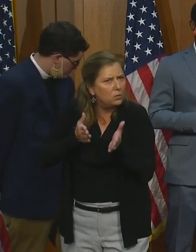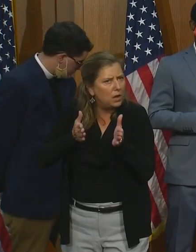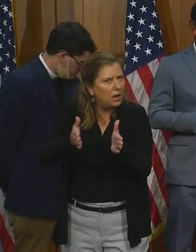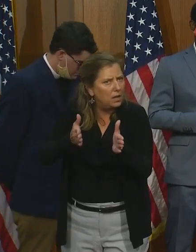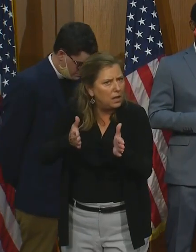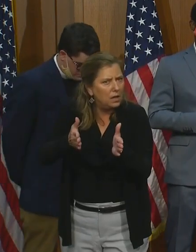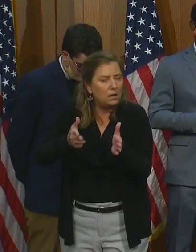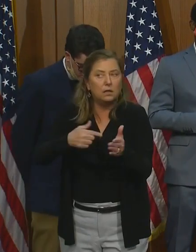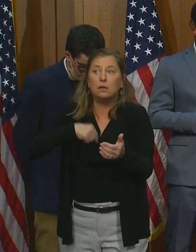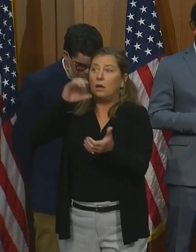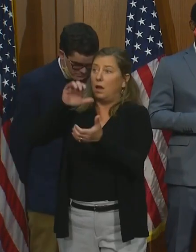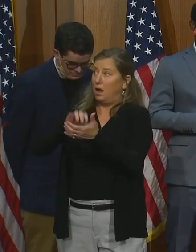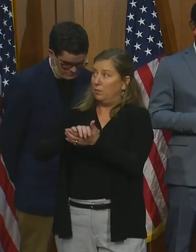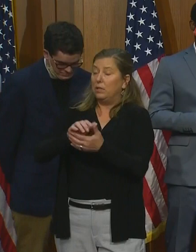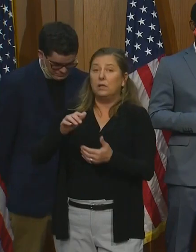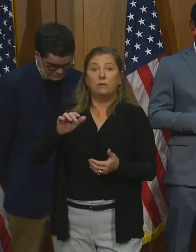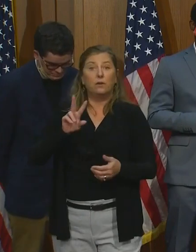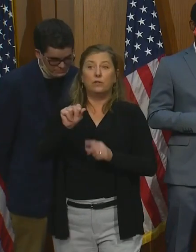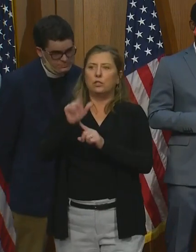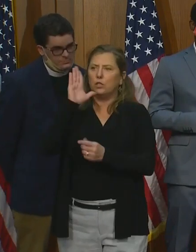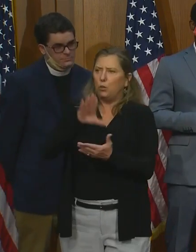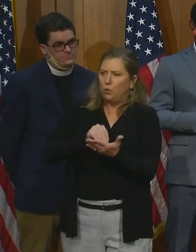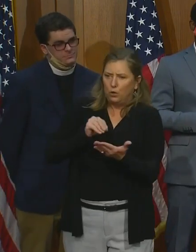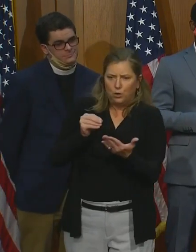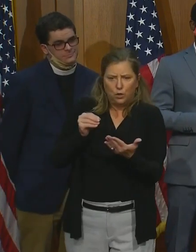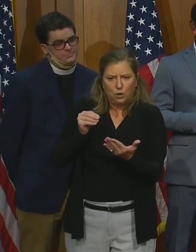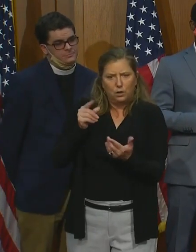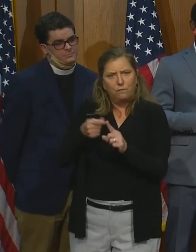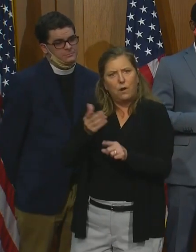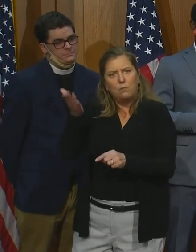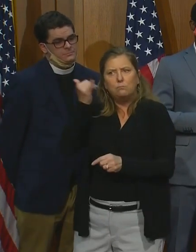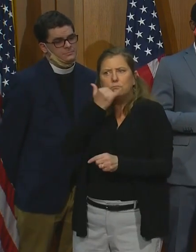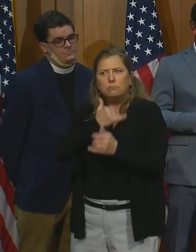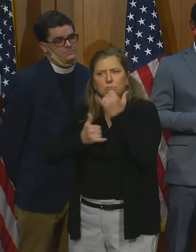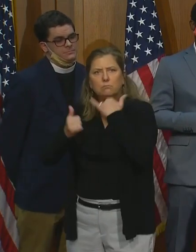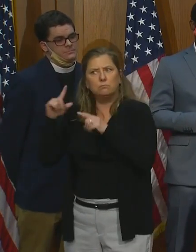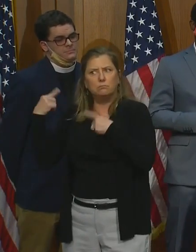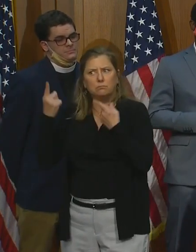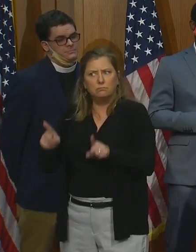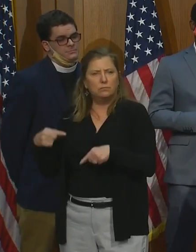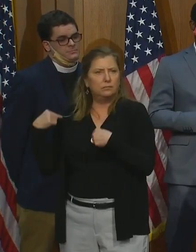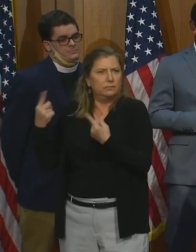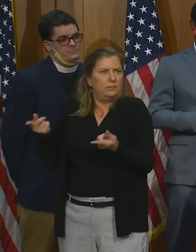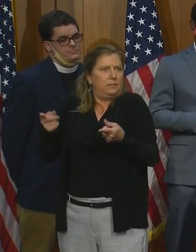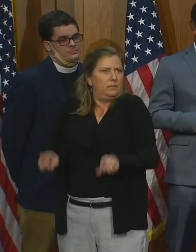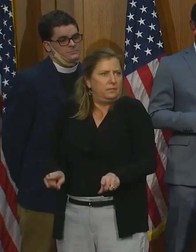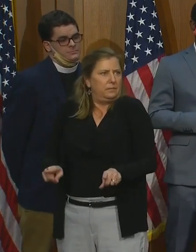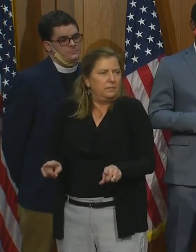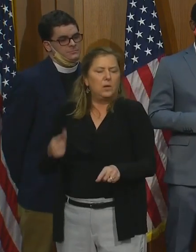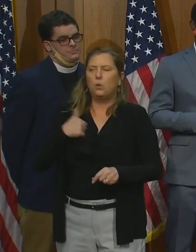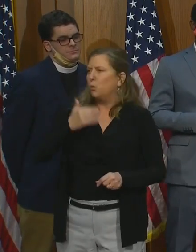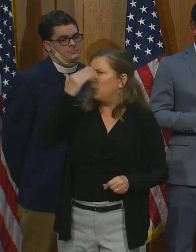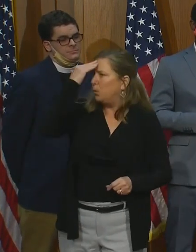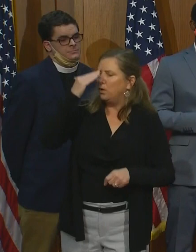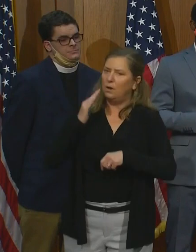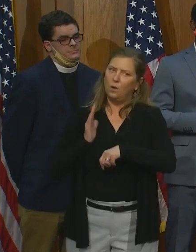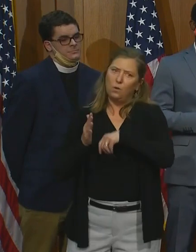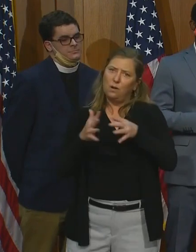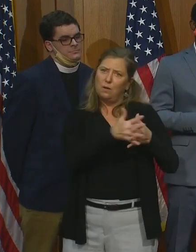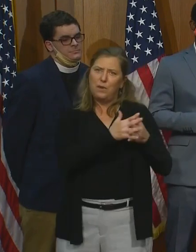IN AN HONEST WAY. I BELIEVE IN VIRGINIA THAT LEARNS LESSONS.